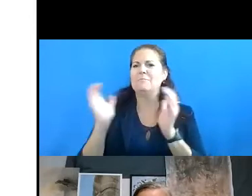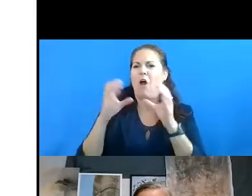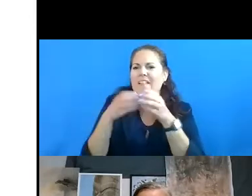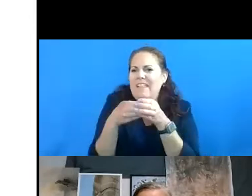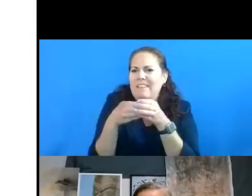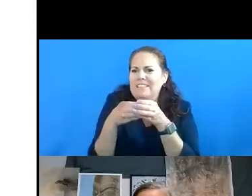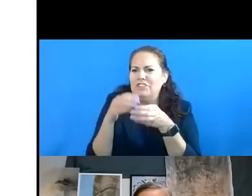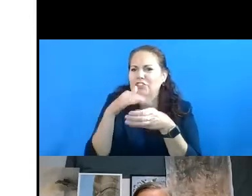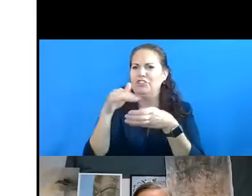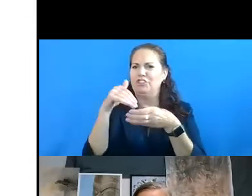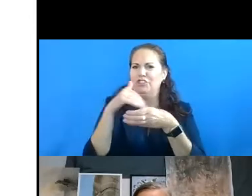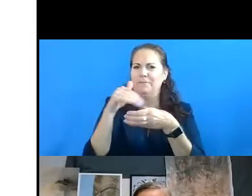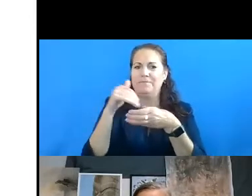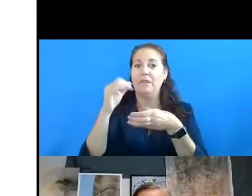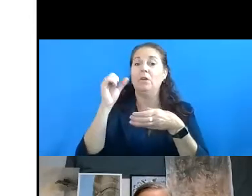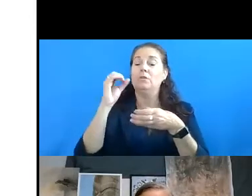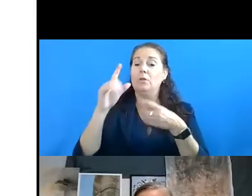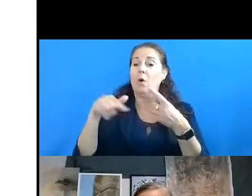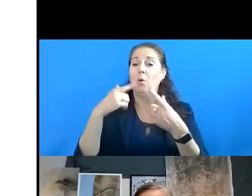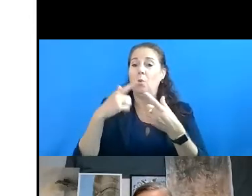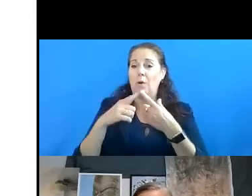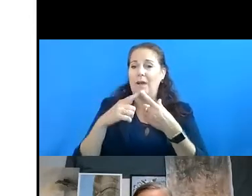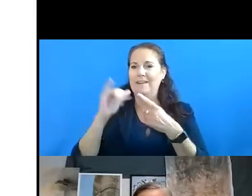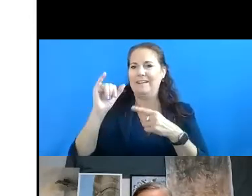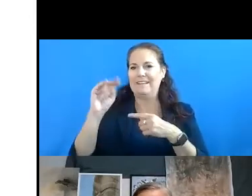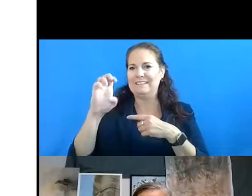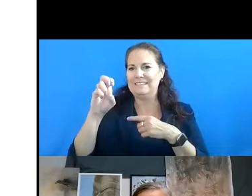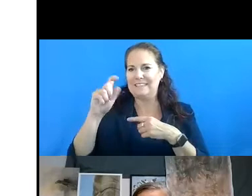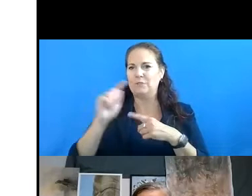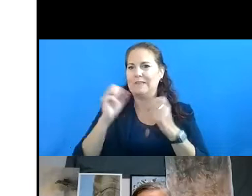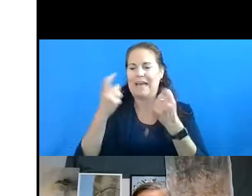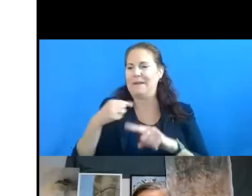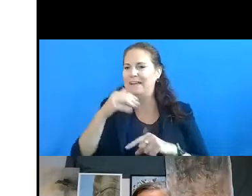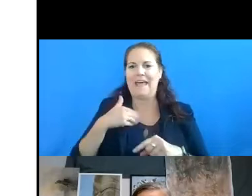So, when incest was happening, I didn't have my cousins to go to.